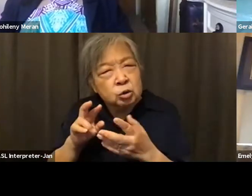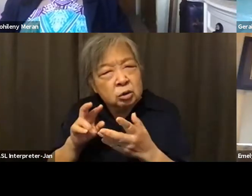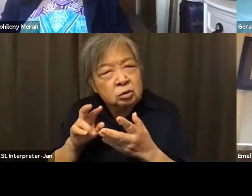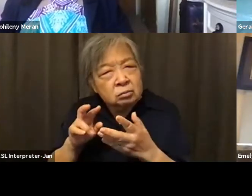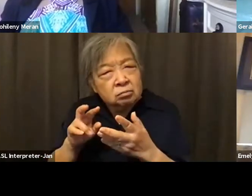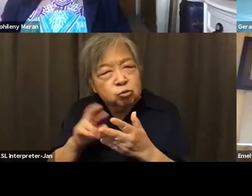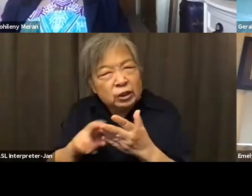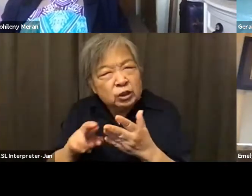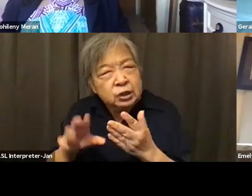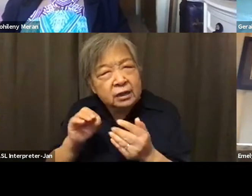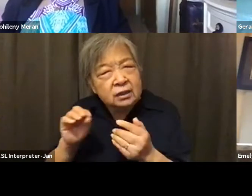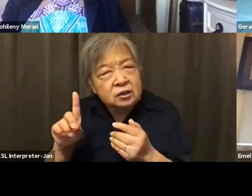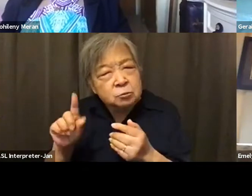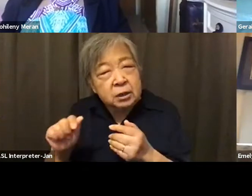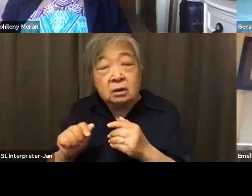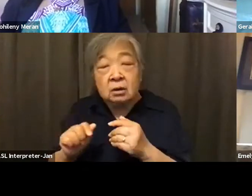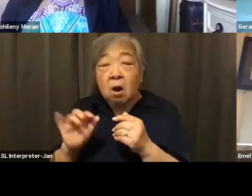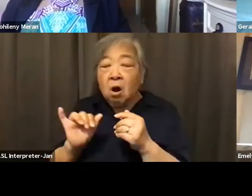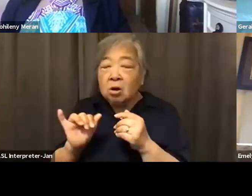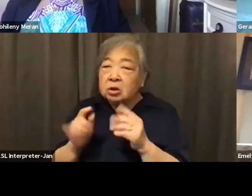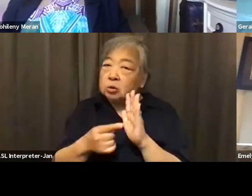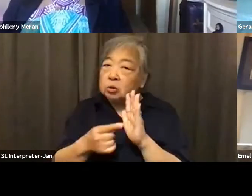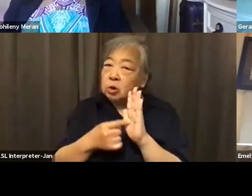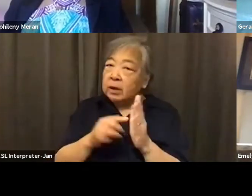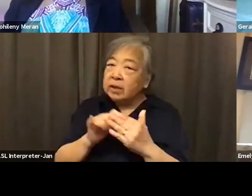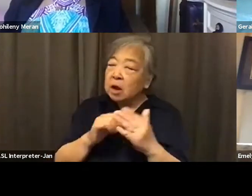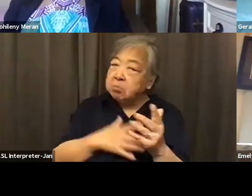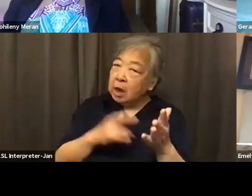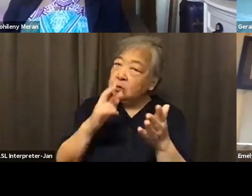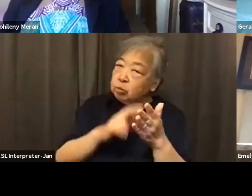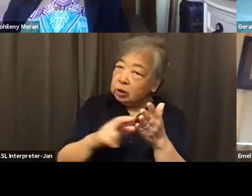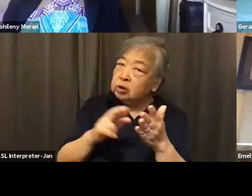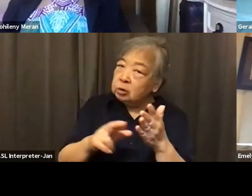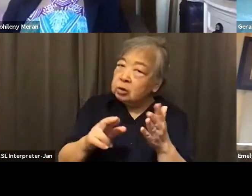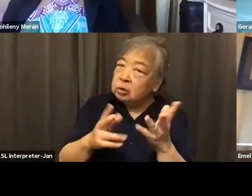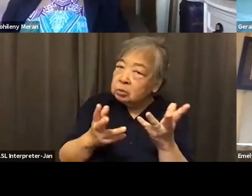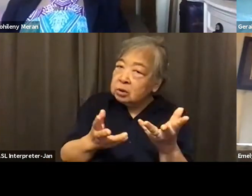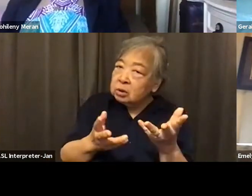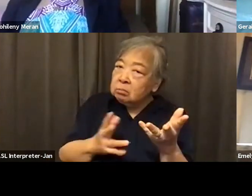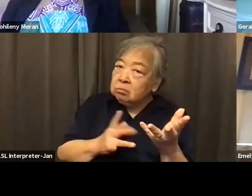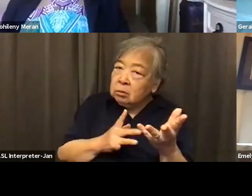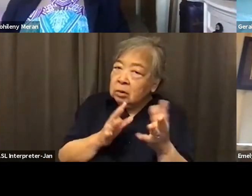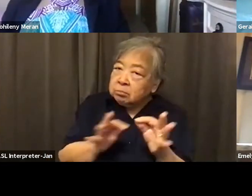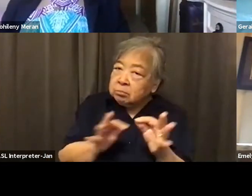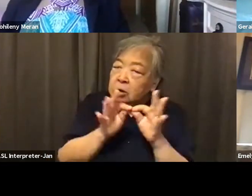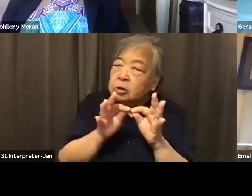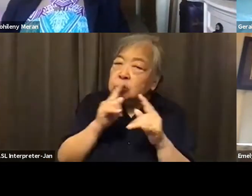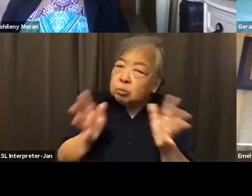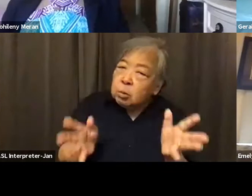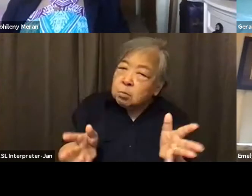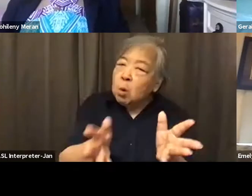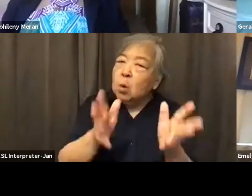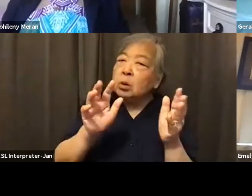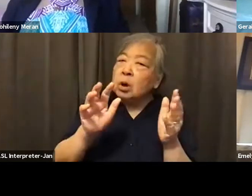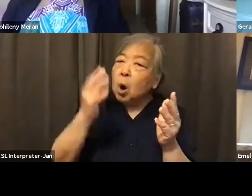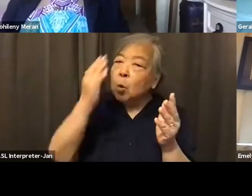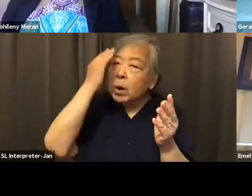also showing how feasible my research was in promoting awareness for disability in Indian